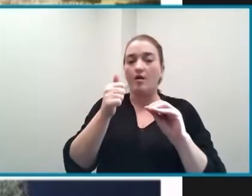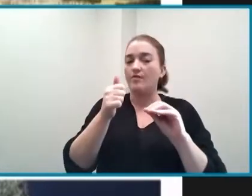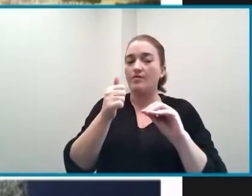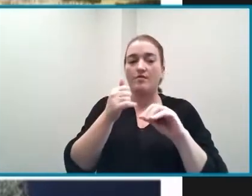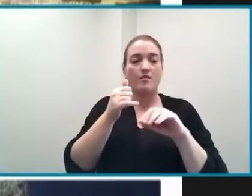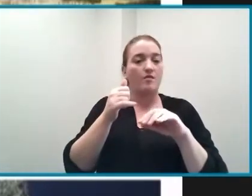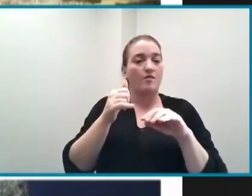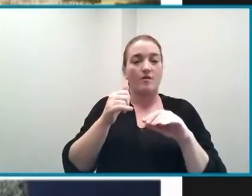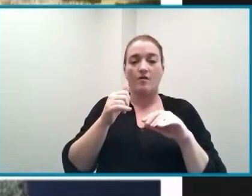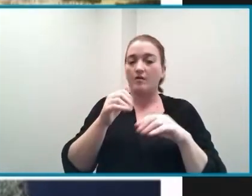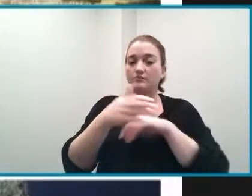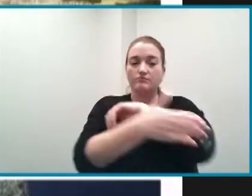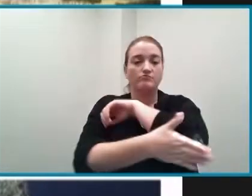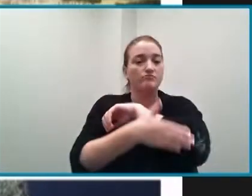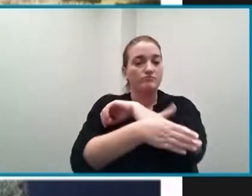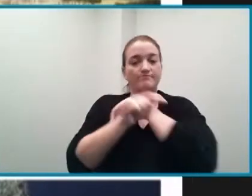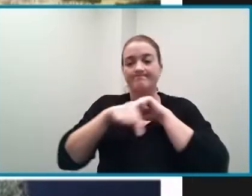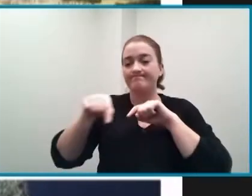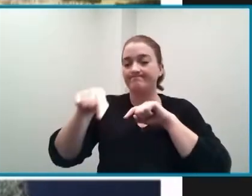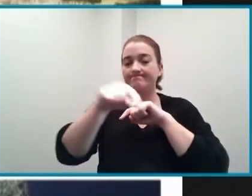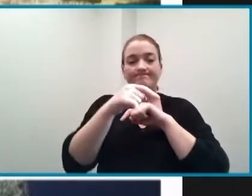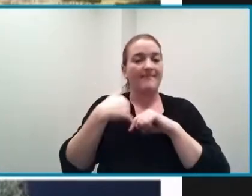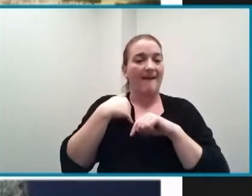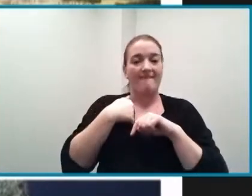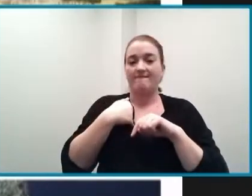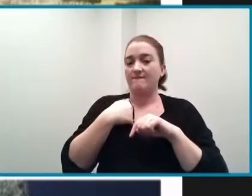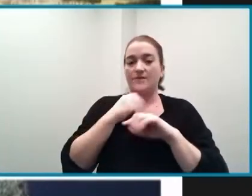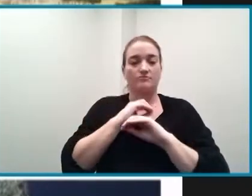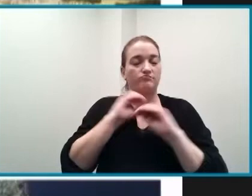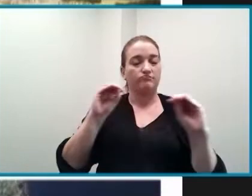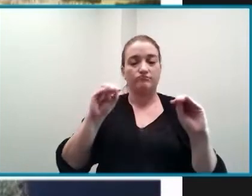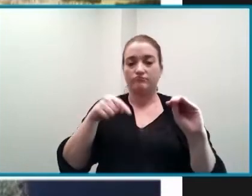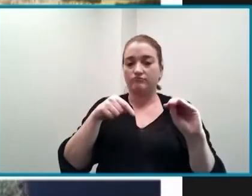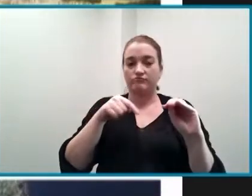which basically gives the United States exclusive,